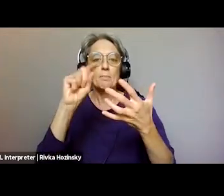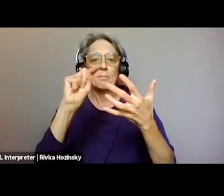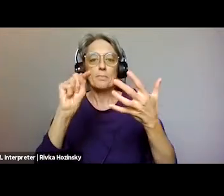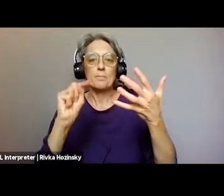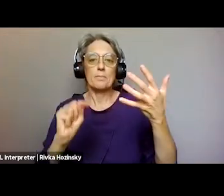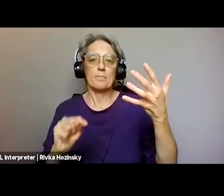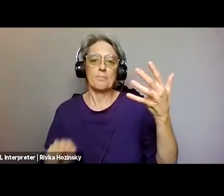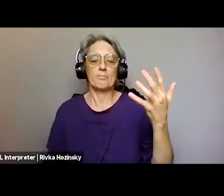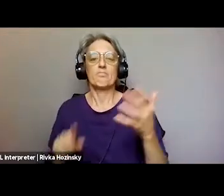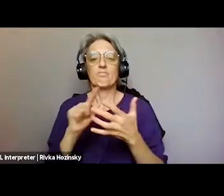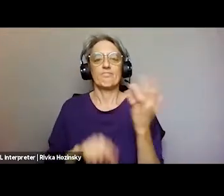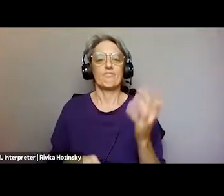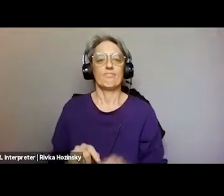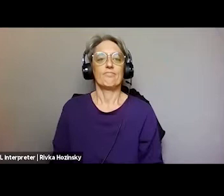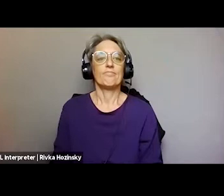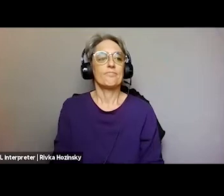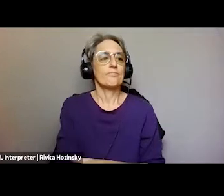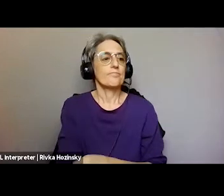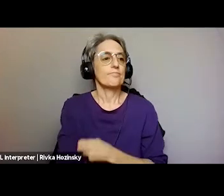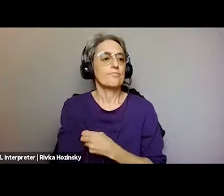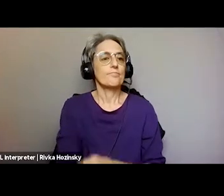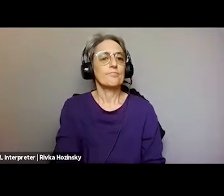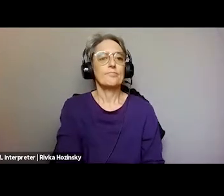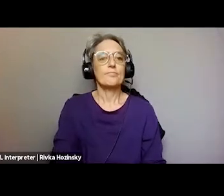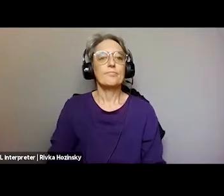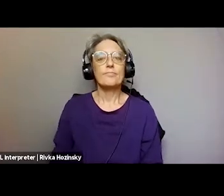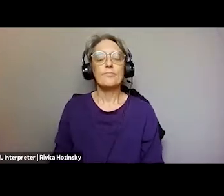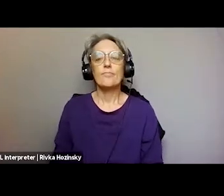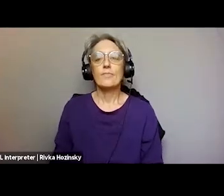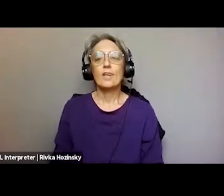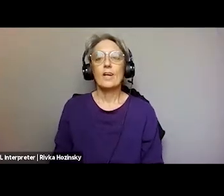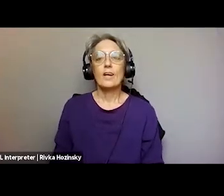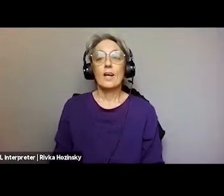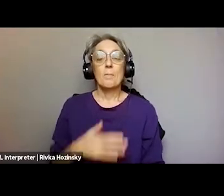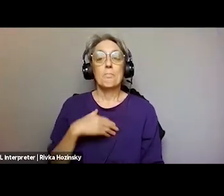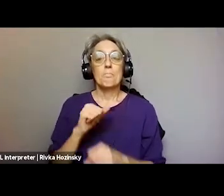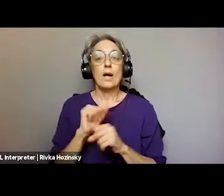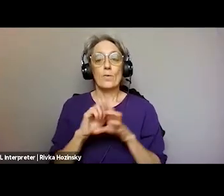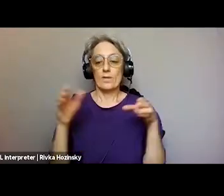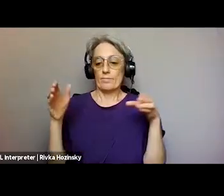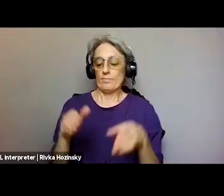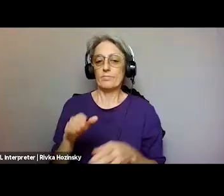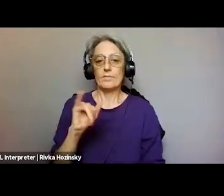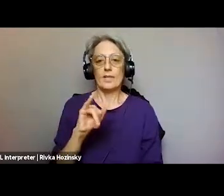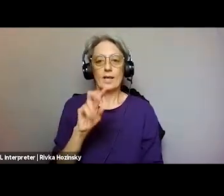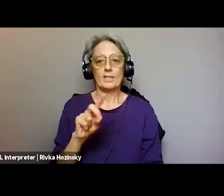so on. So as Dr. Mitra mentioned, my work mainly focuses on intellectual developmental disability.